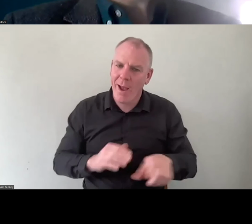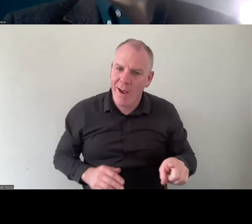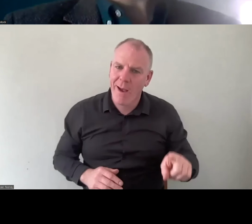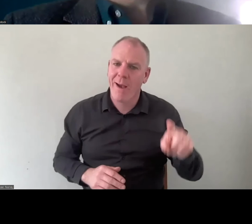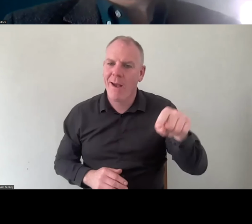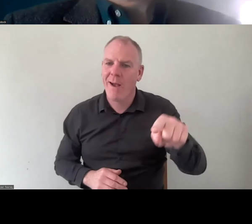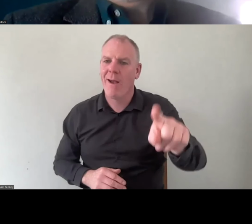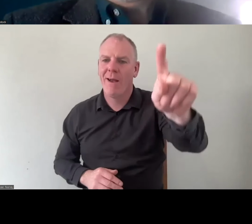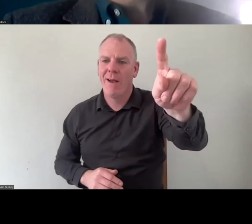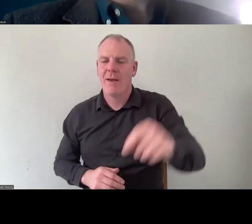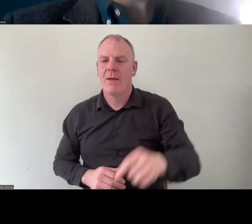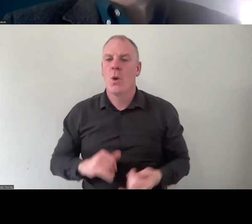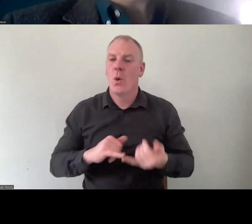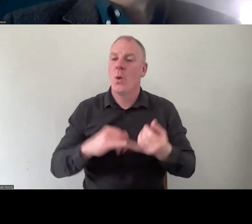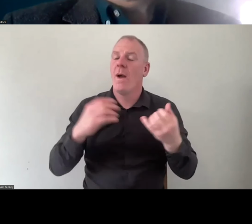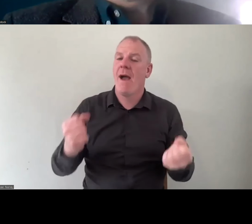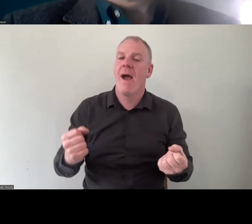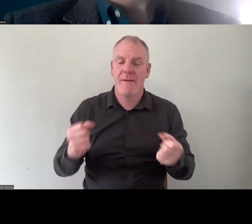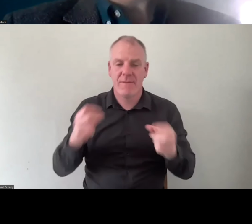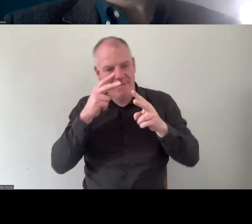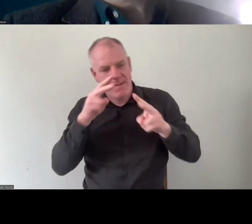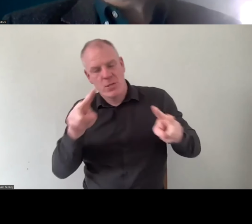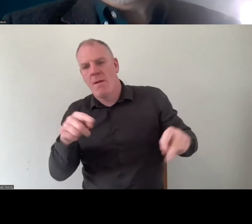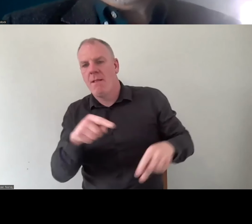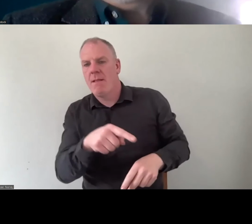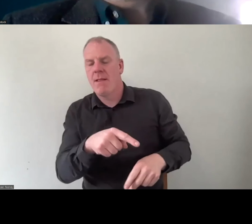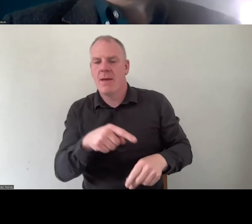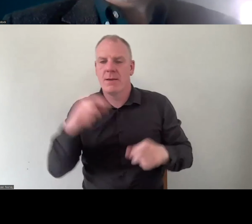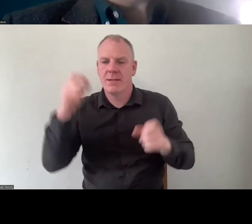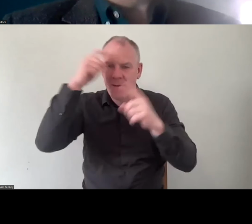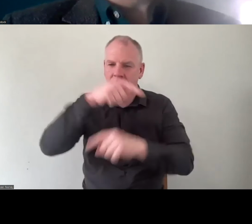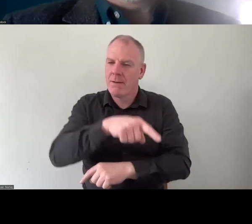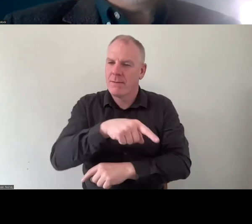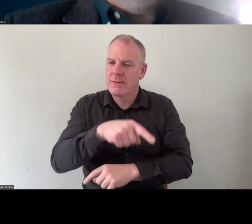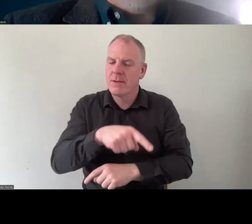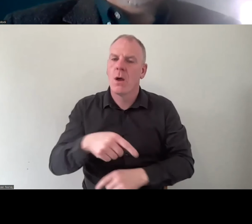who might have a visual difficulty in locating the handrail.